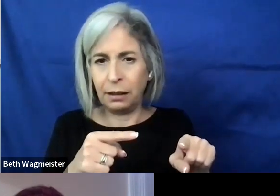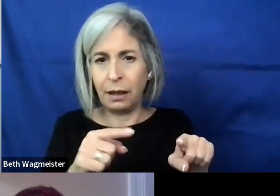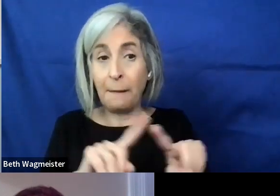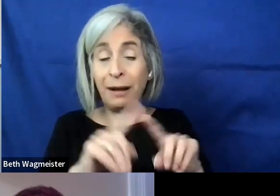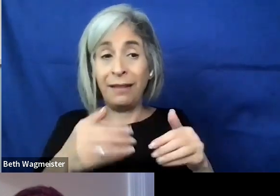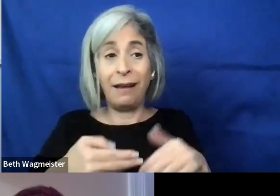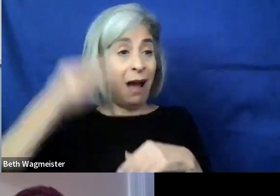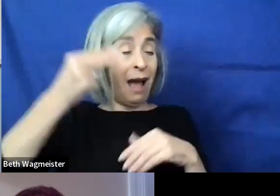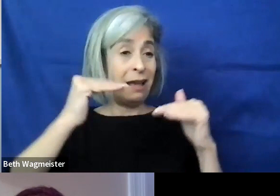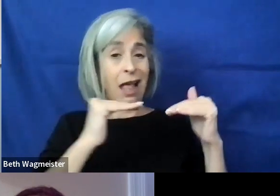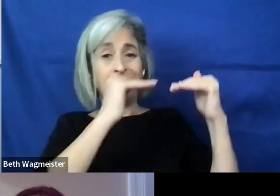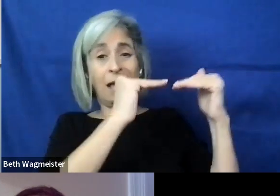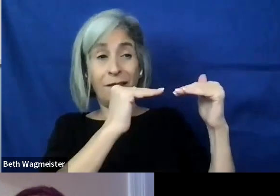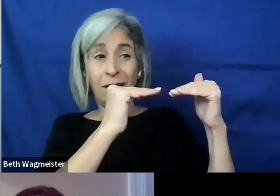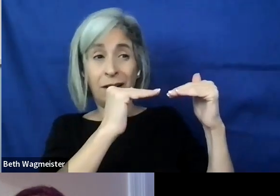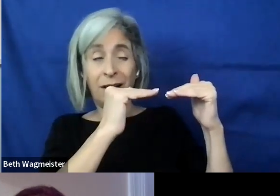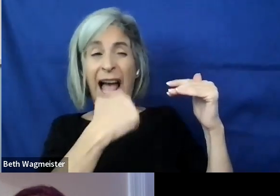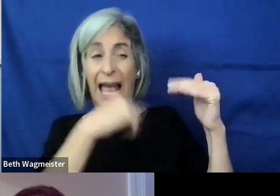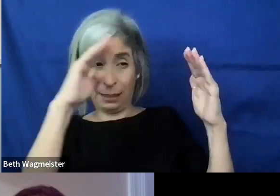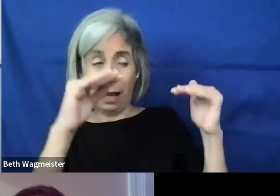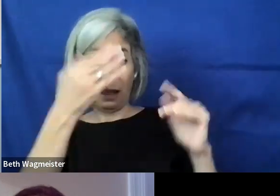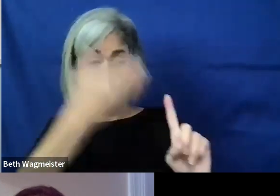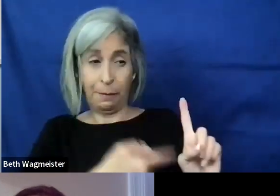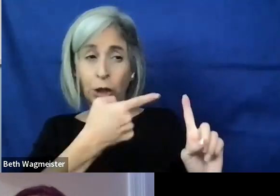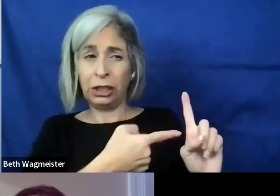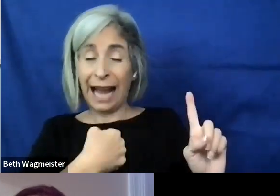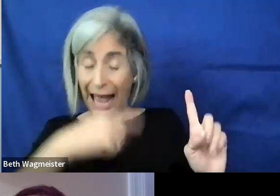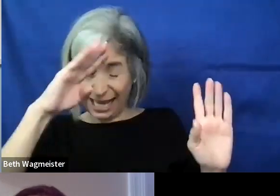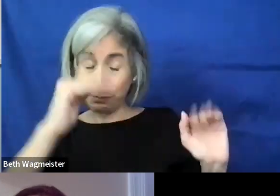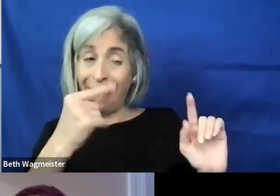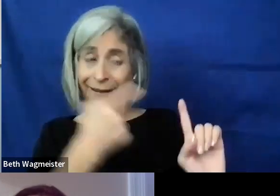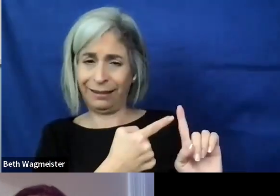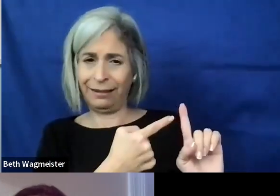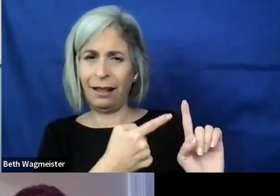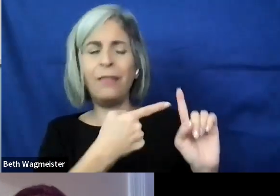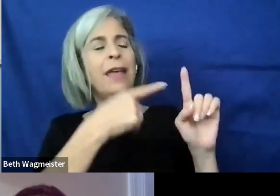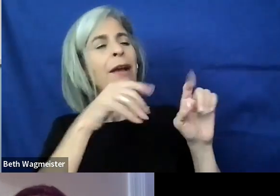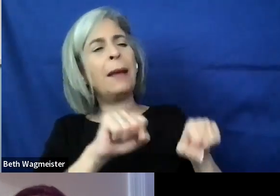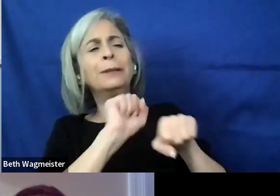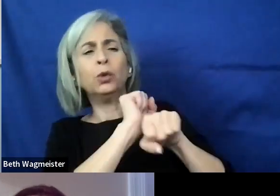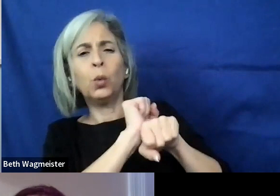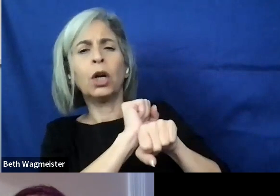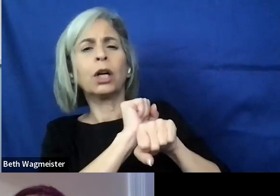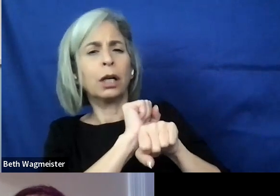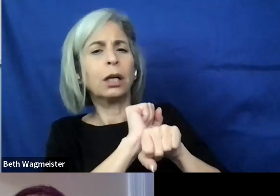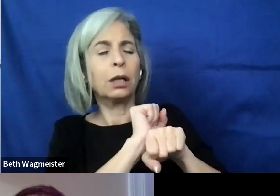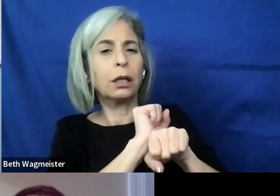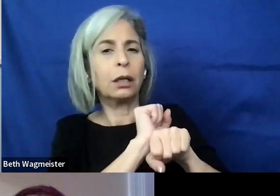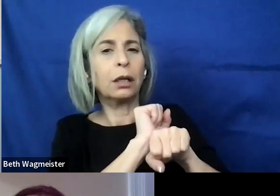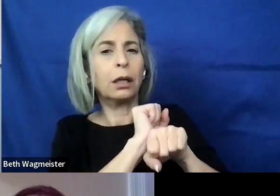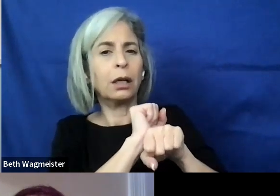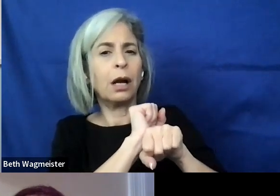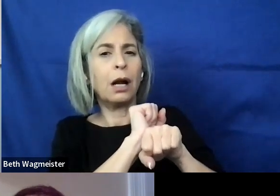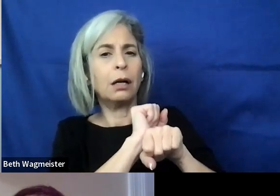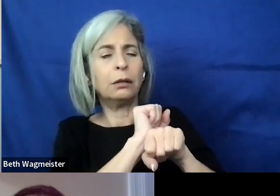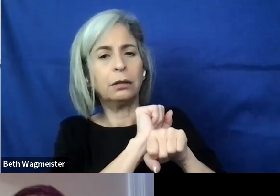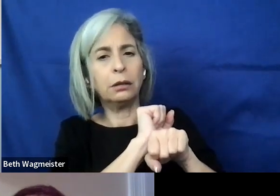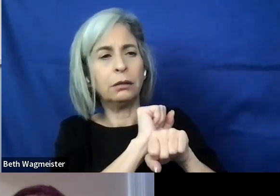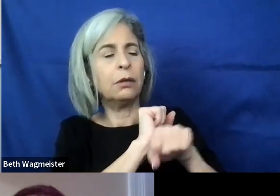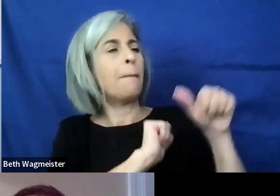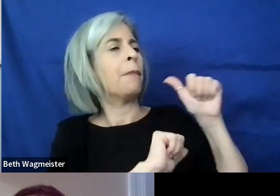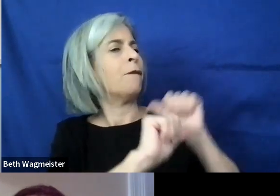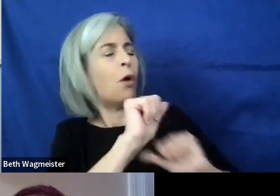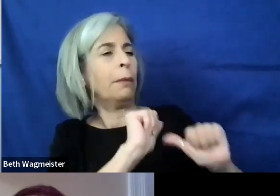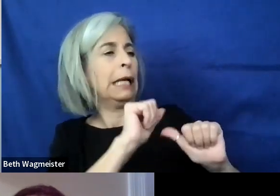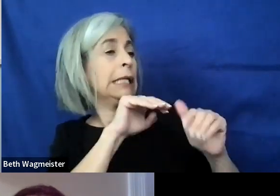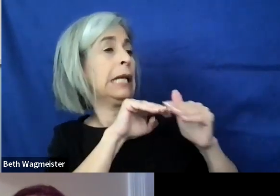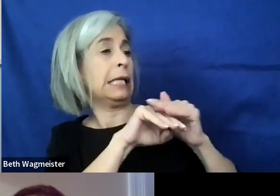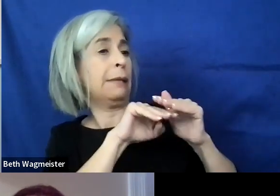would expect the person to work on you know, performing accessibility testing,